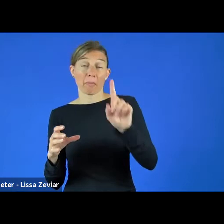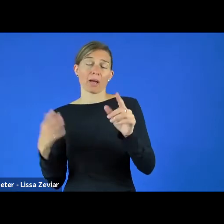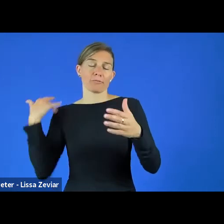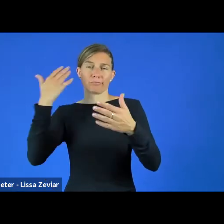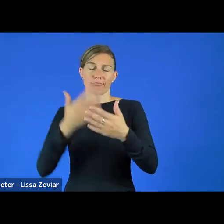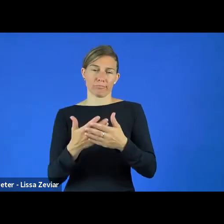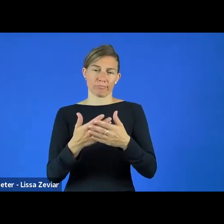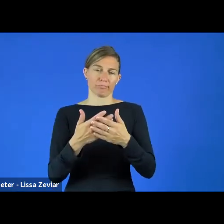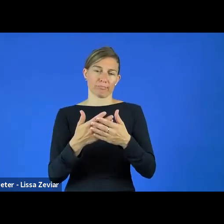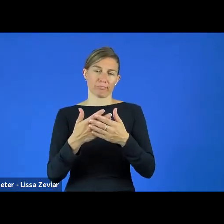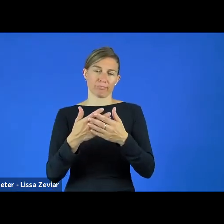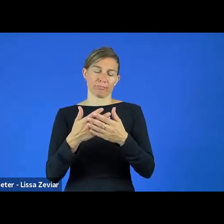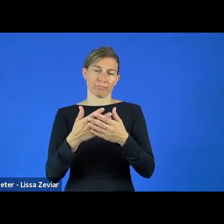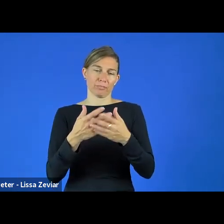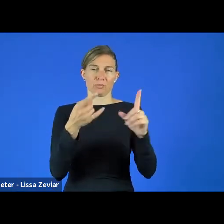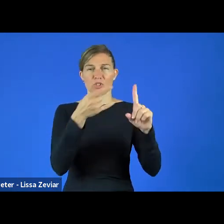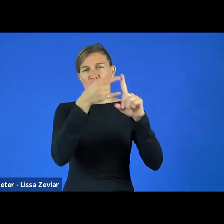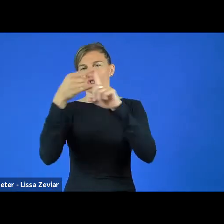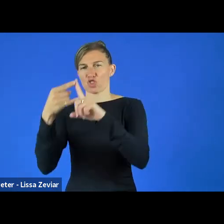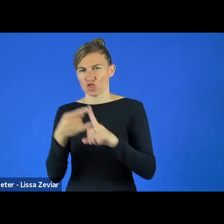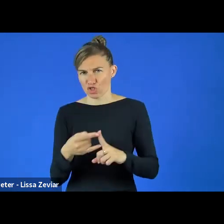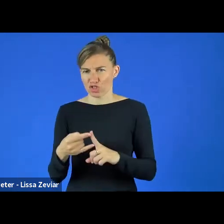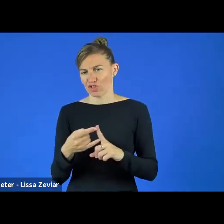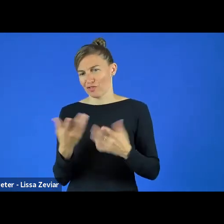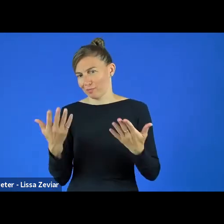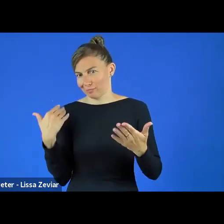the last, almost, one year an a half ago.